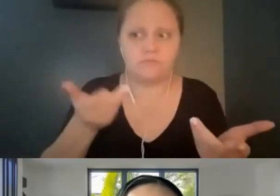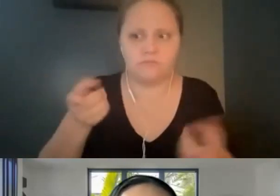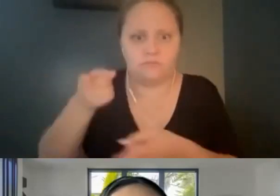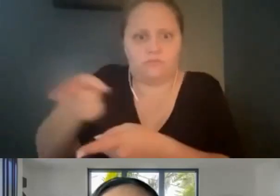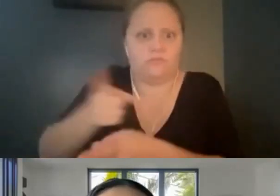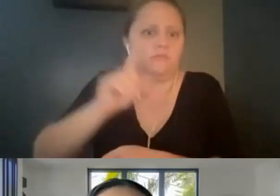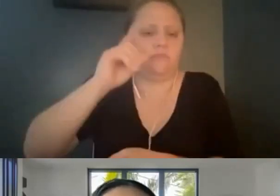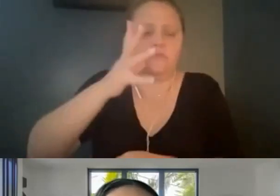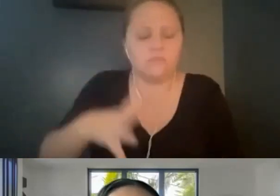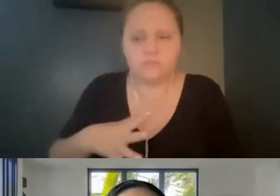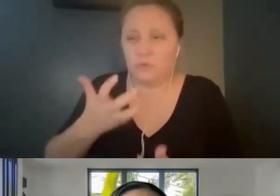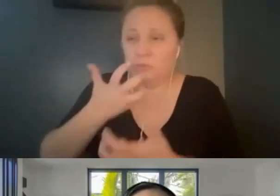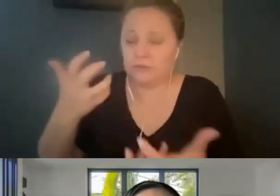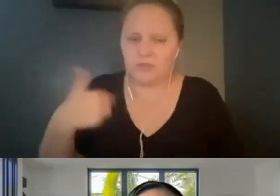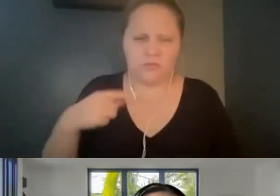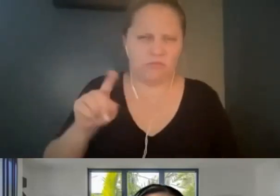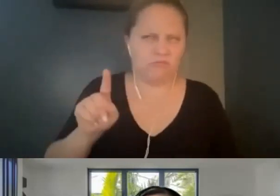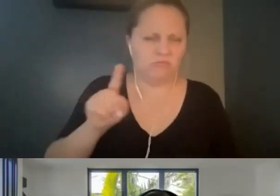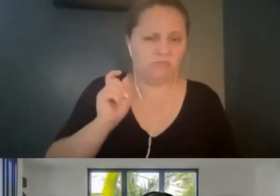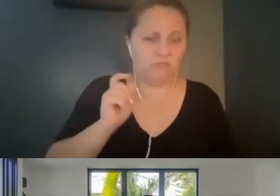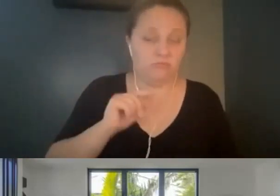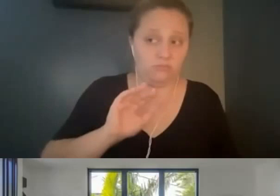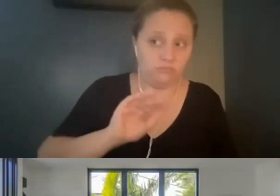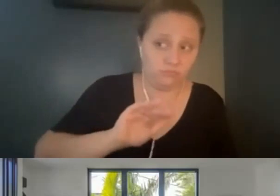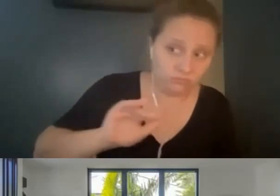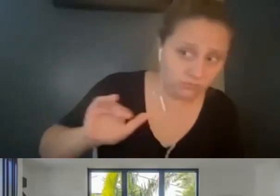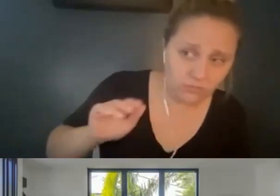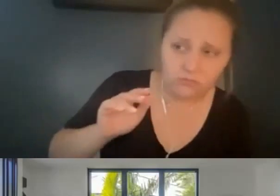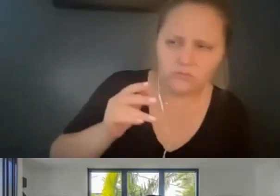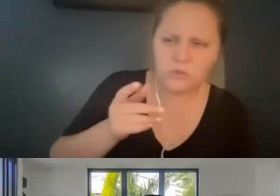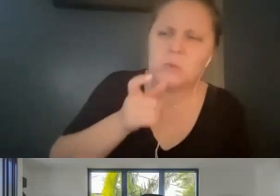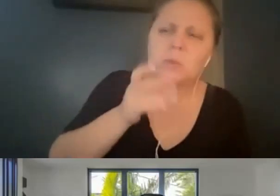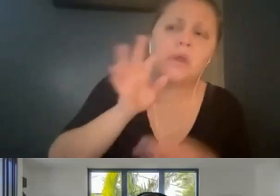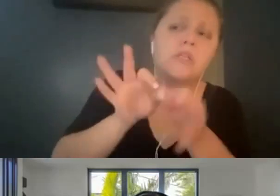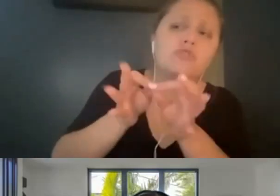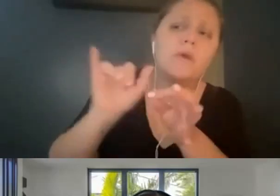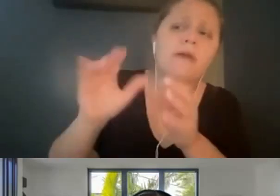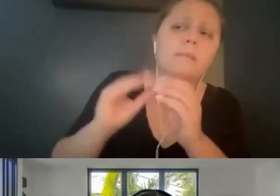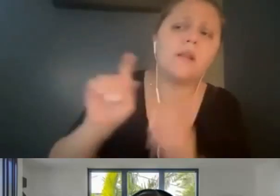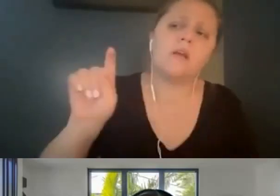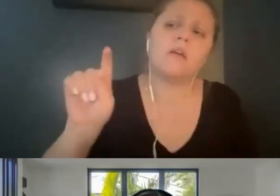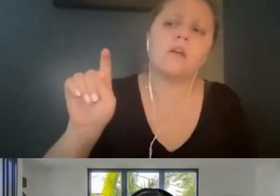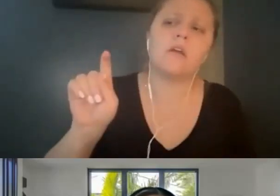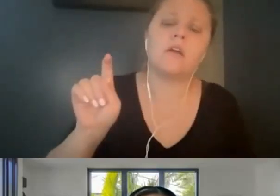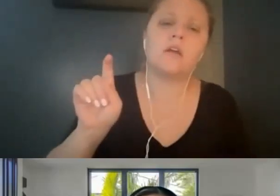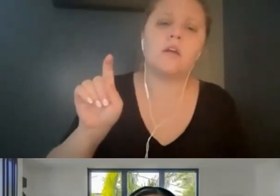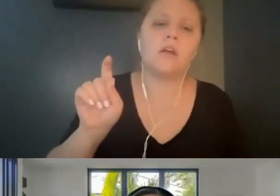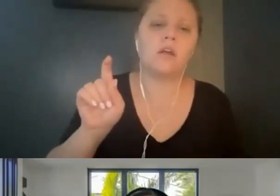woman and I poked my head in and I said "who's going to interpret the meeting?" and the woman,